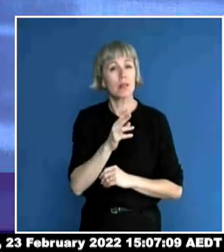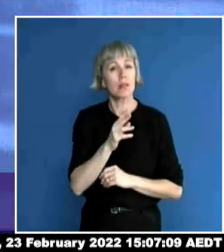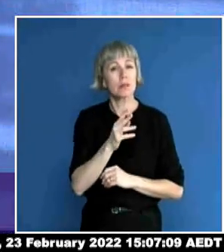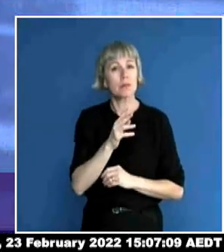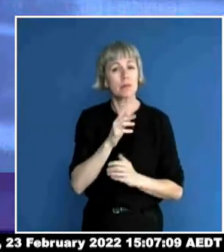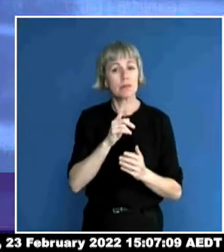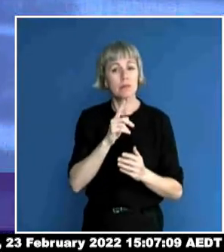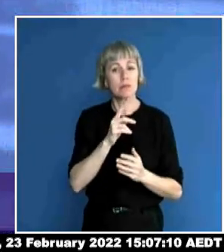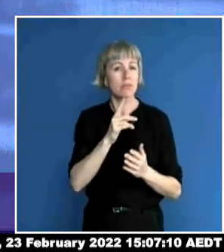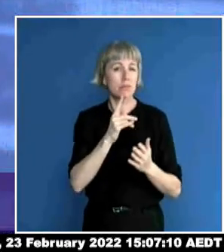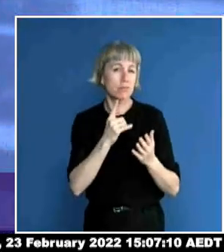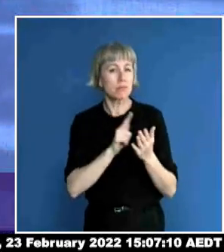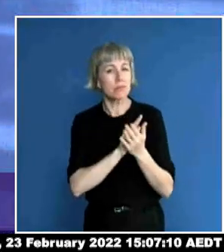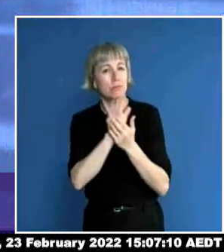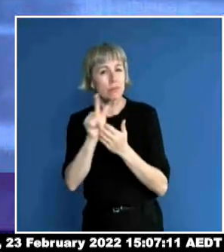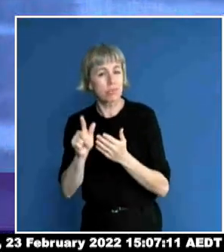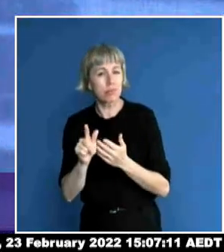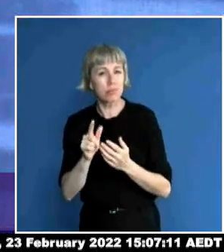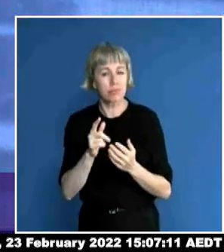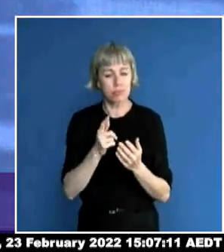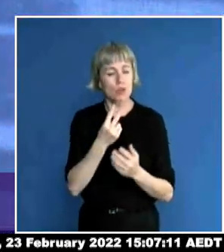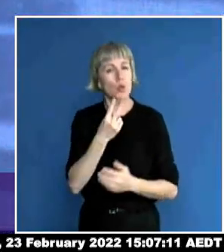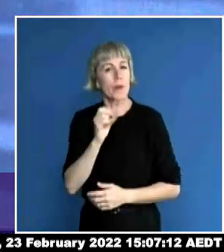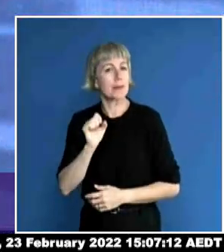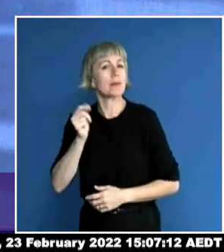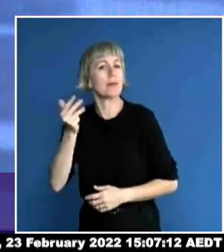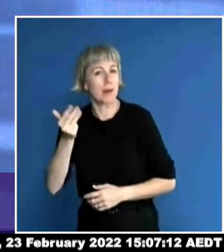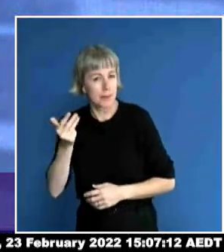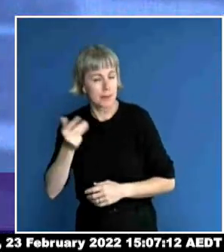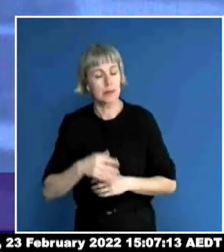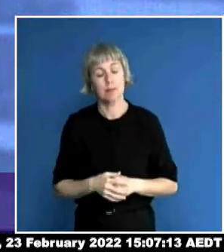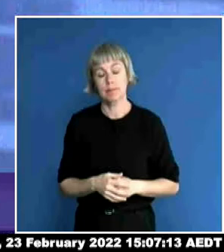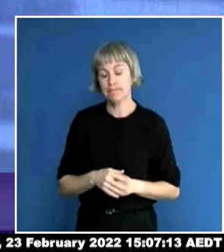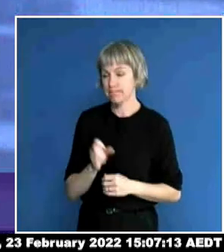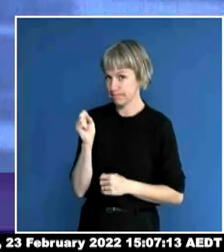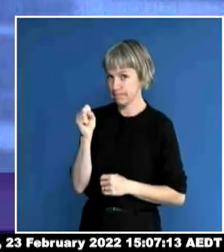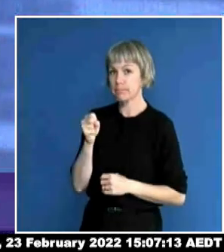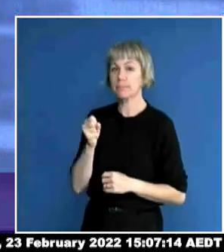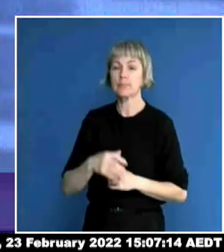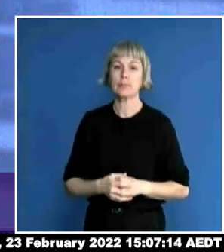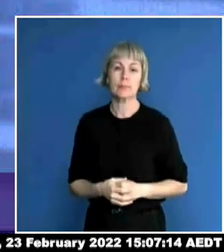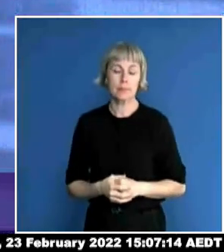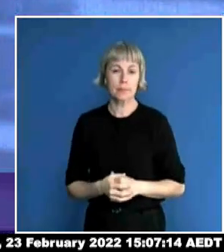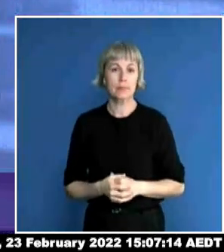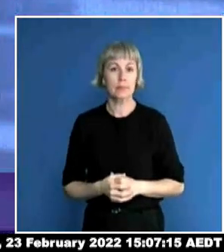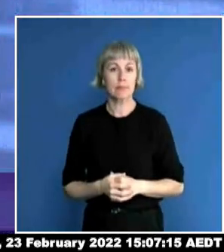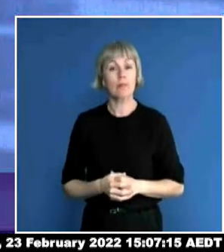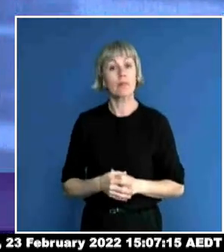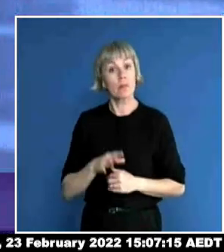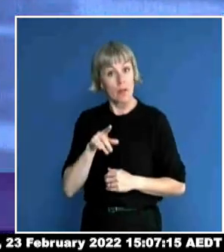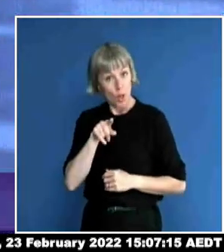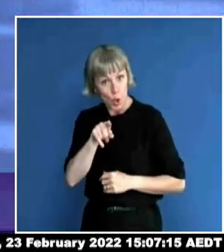And do you remember being told that the position description will be finalised for when you would return in the new year.